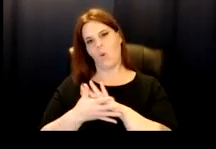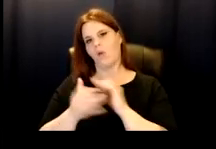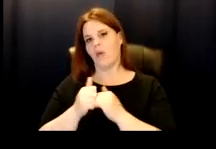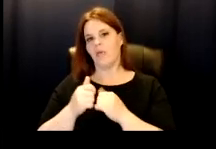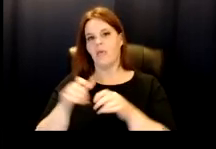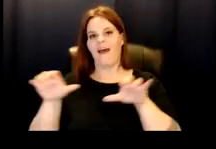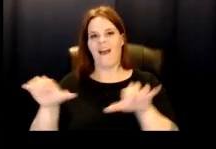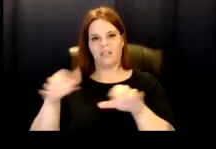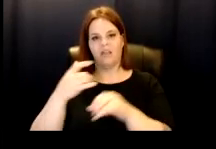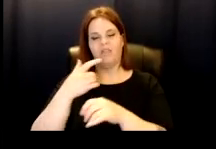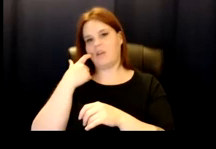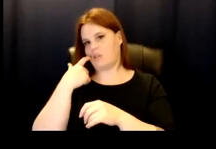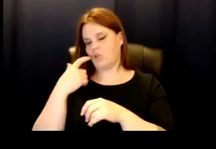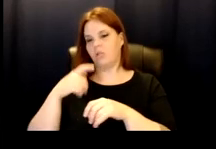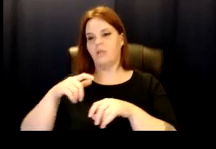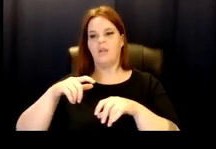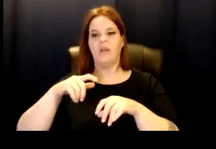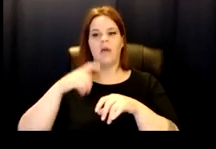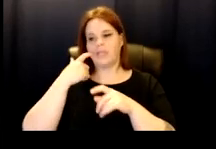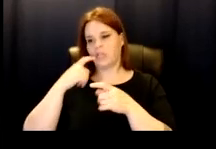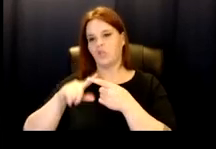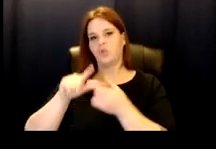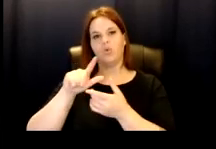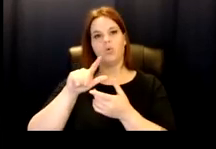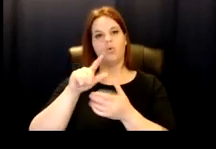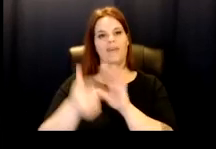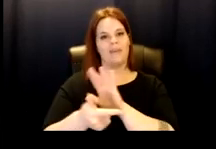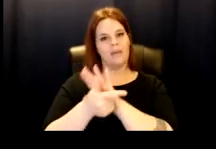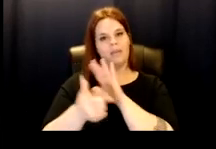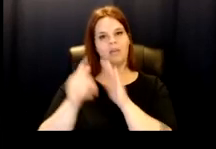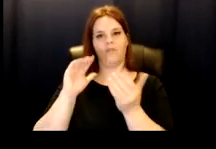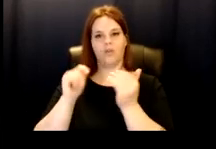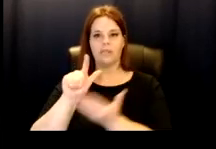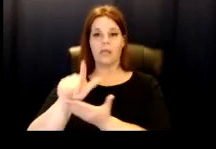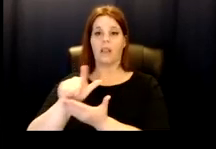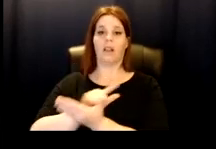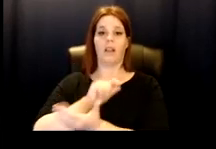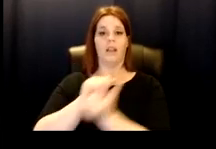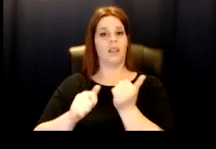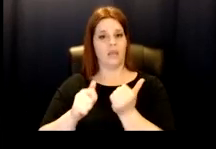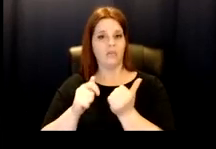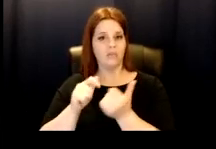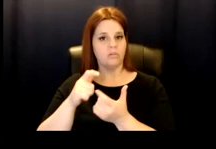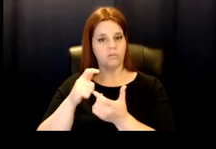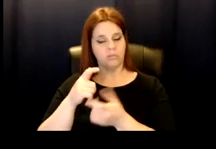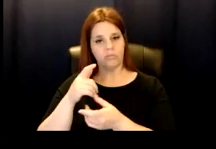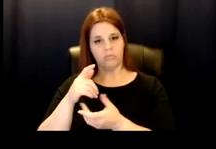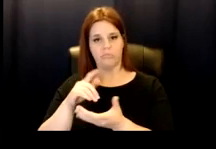addiction, addiction to legal versus illegal substances that probably would get at that.